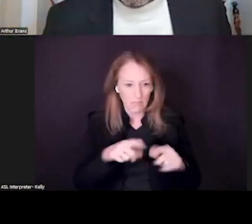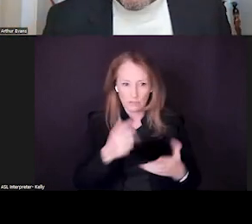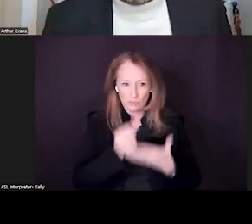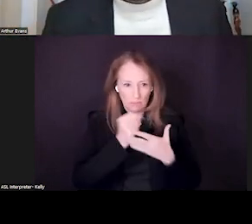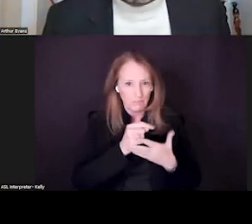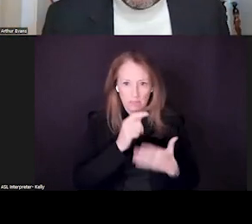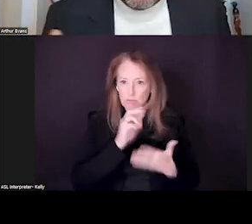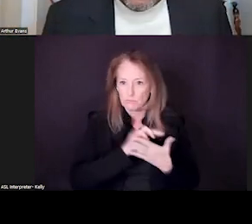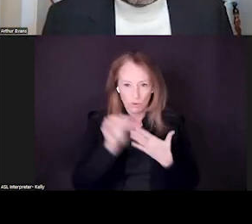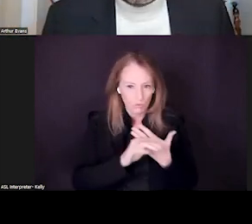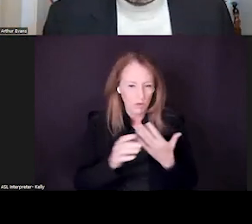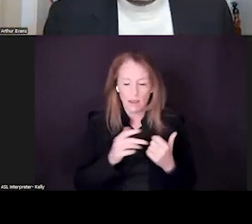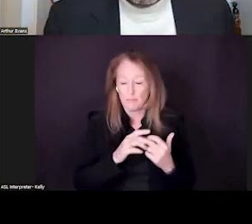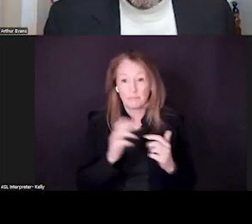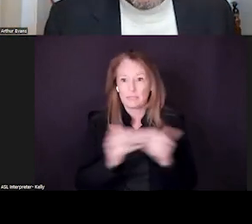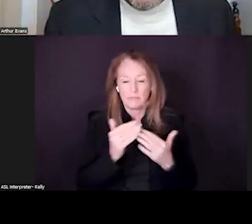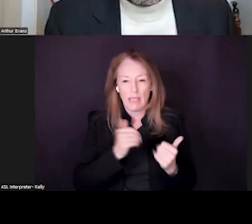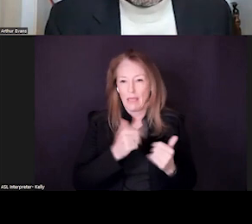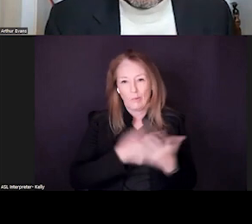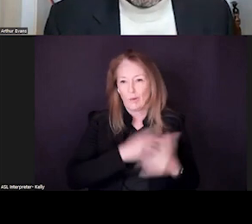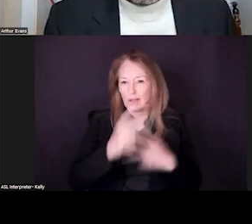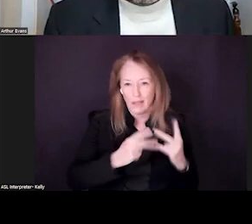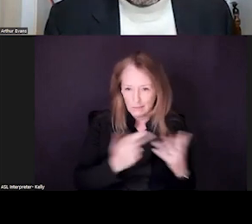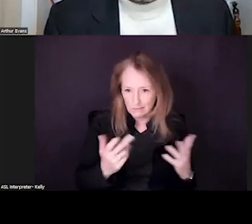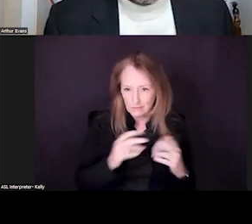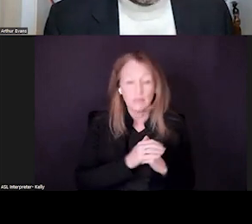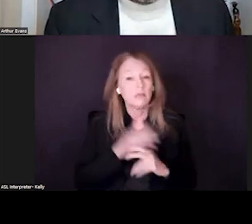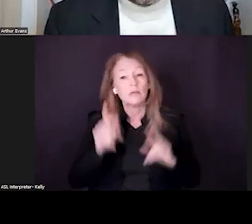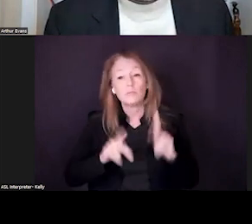DOES NOT MATTER. PEOPLE GET SICK. THEY HAVE DEPRESSION,